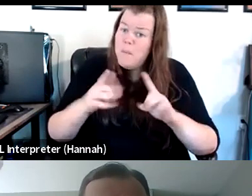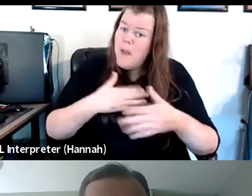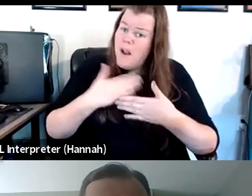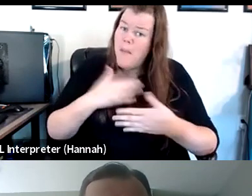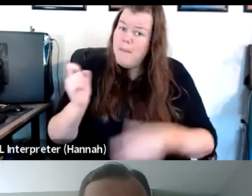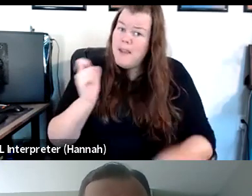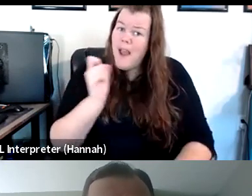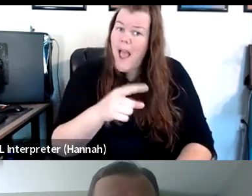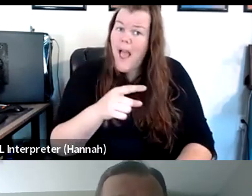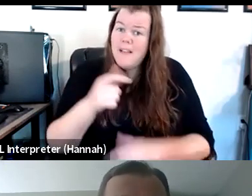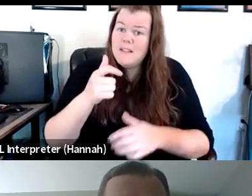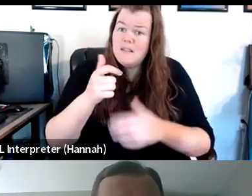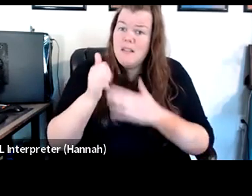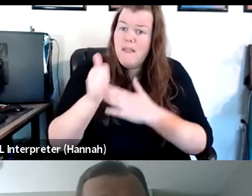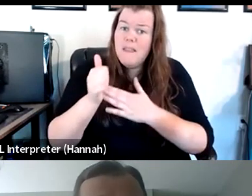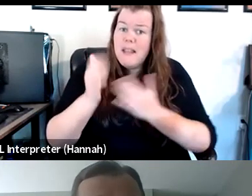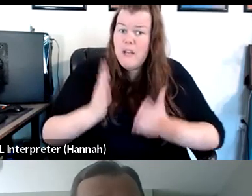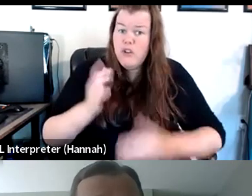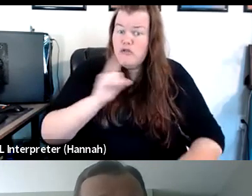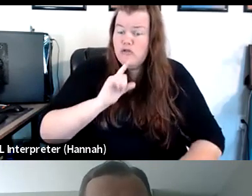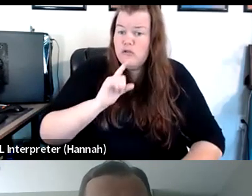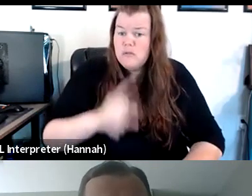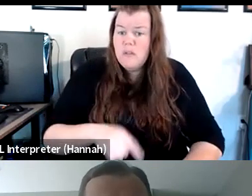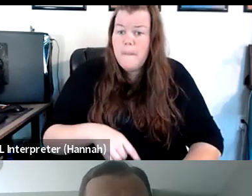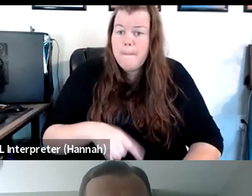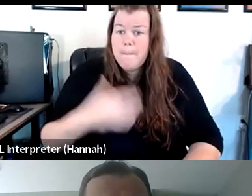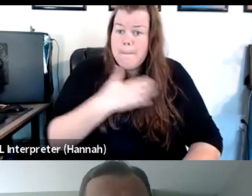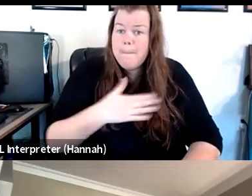those who are leading the Steering Committee and I appreciate the offer.